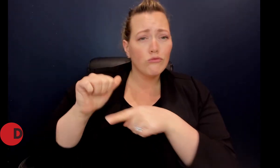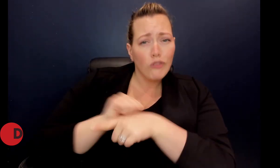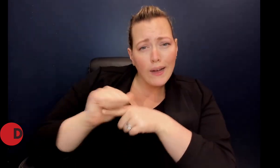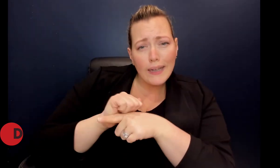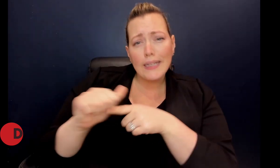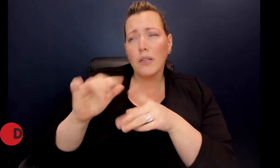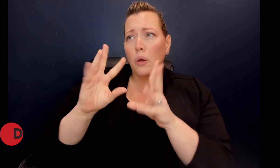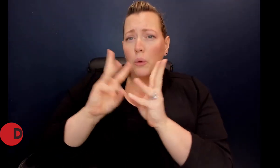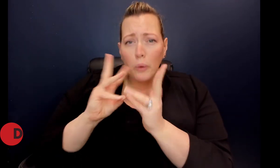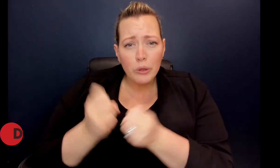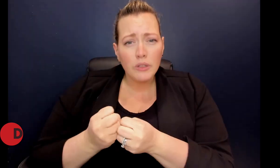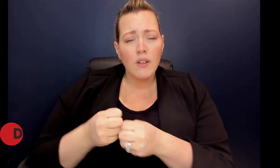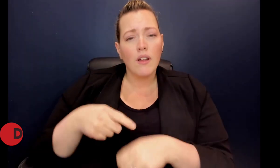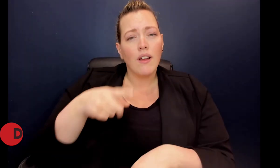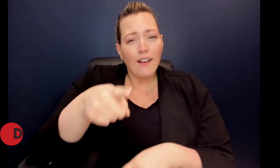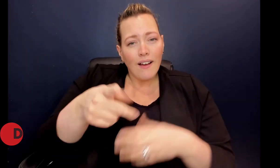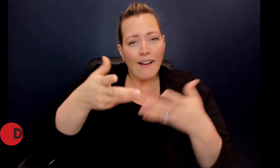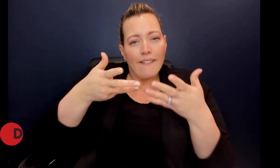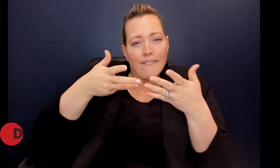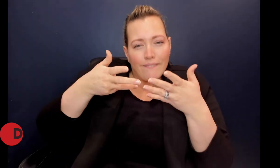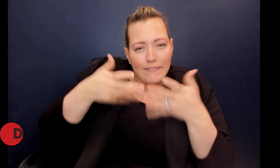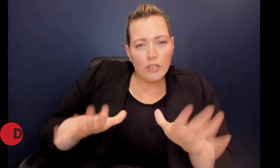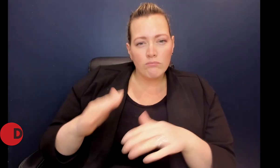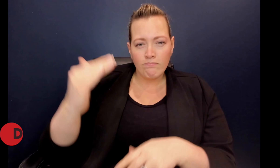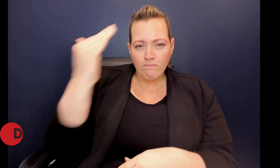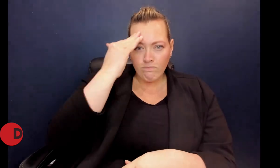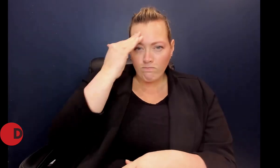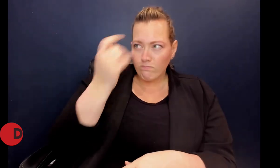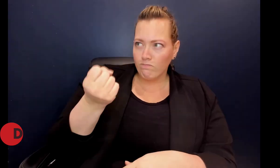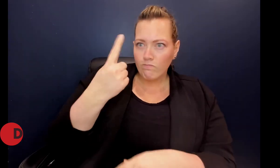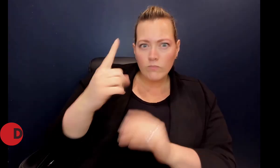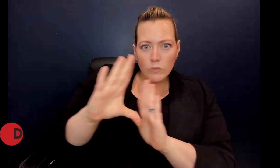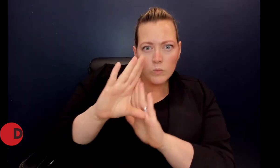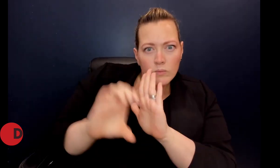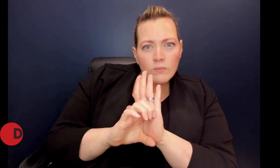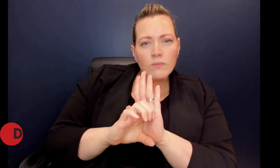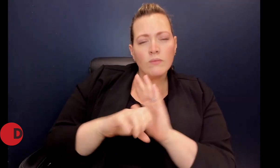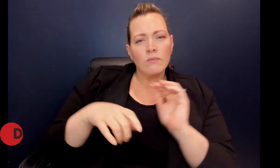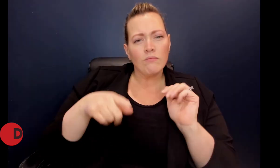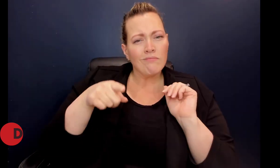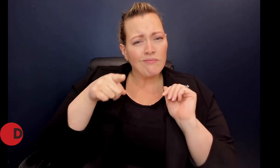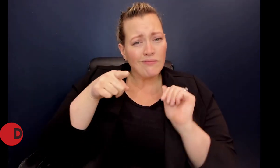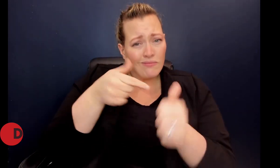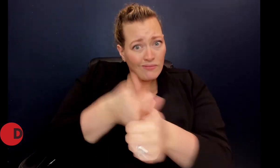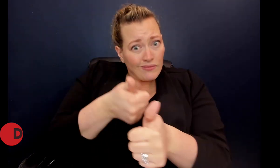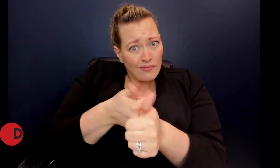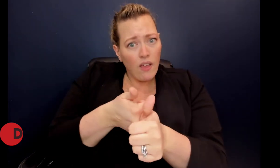are familiar with code of ethics. We also know that you follow procedures.